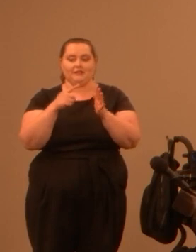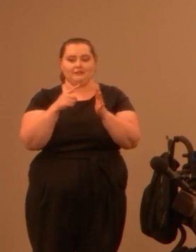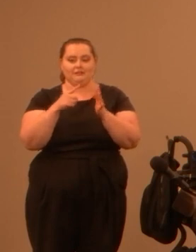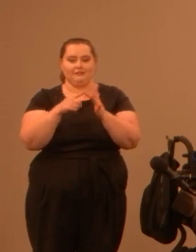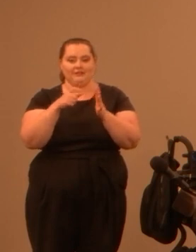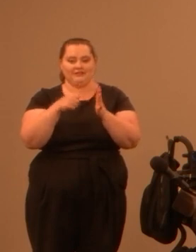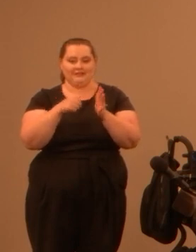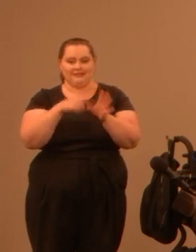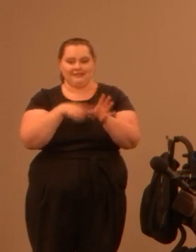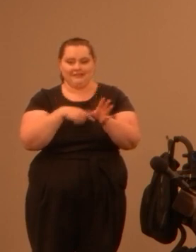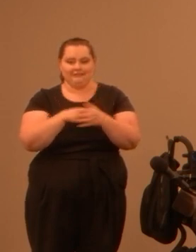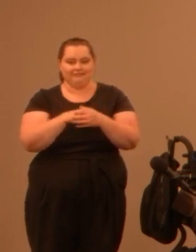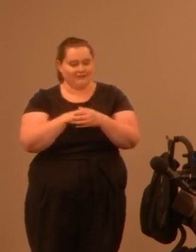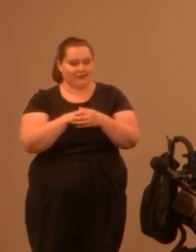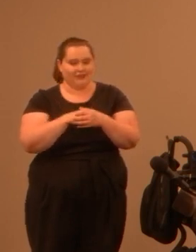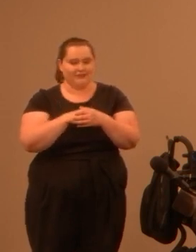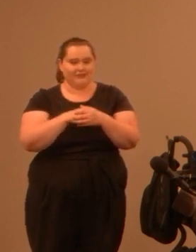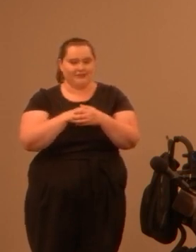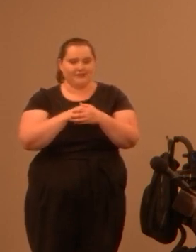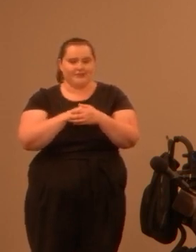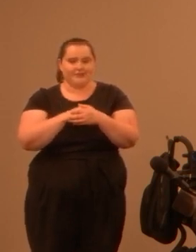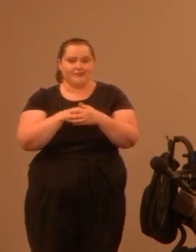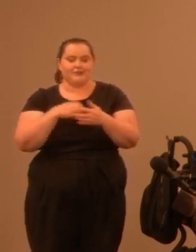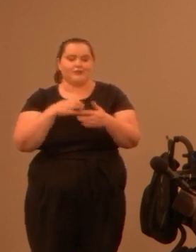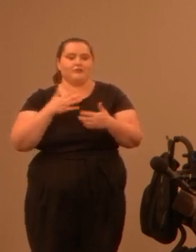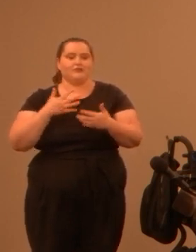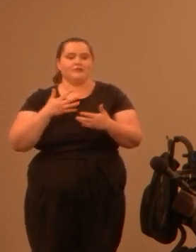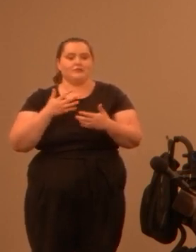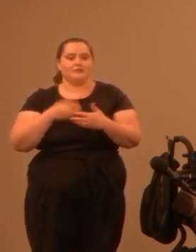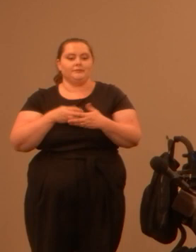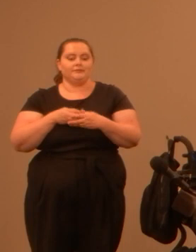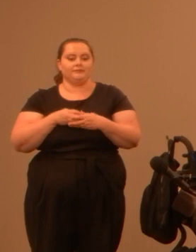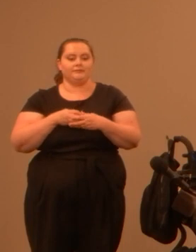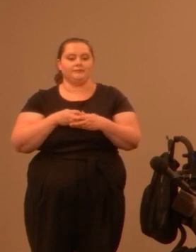accessibility and had an instrumental role in the National Transition Strategy